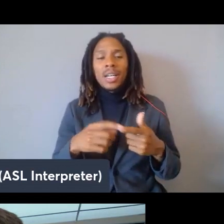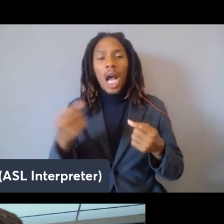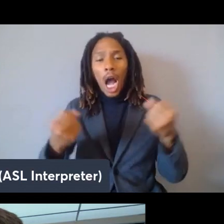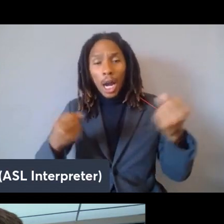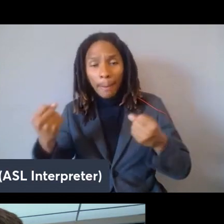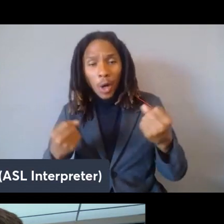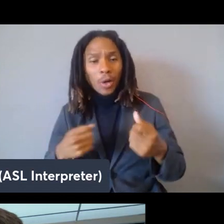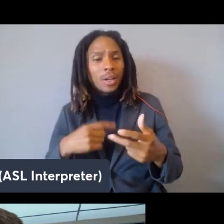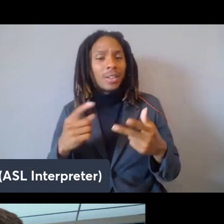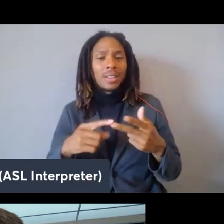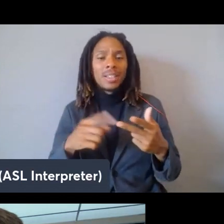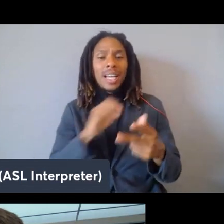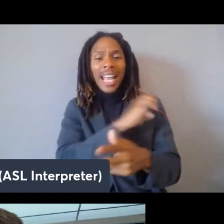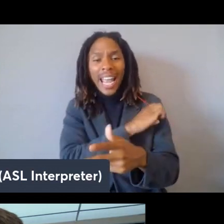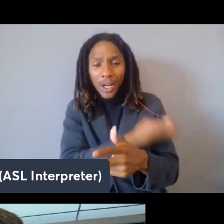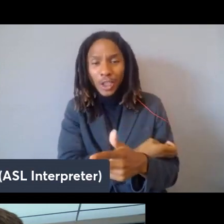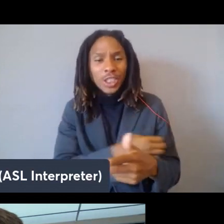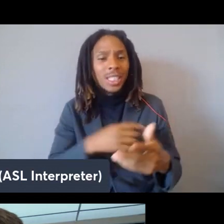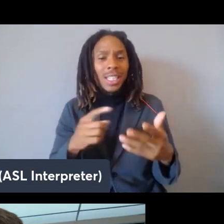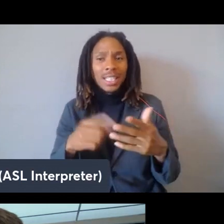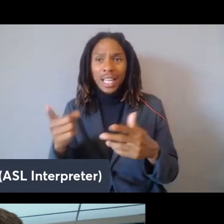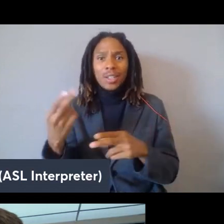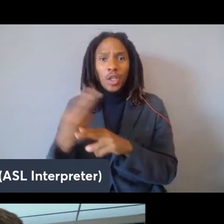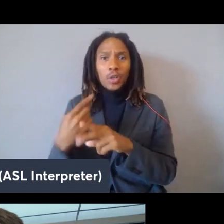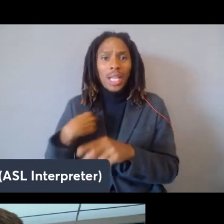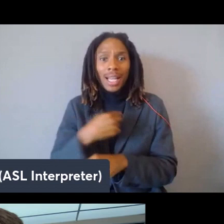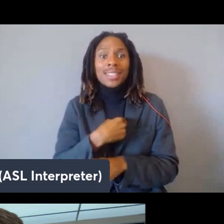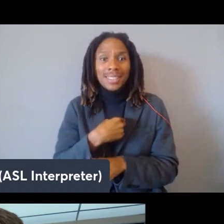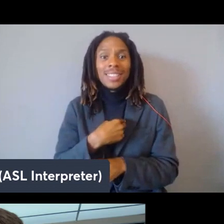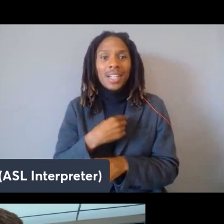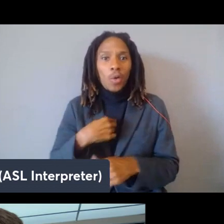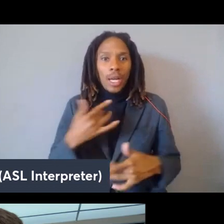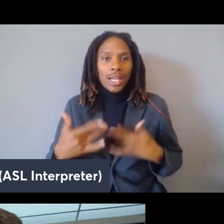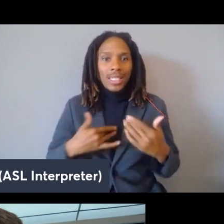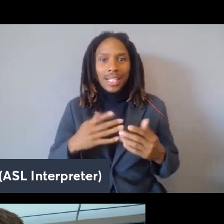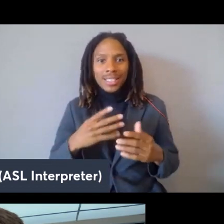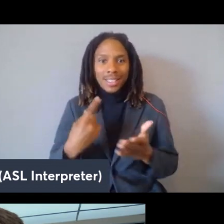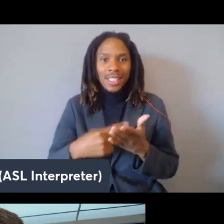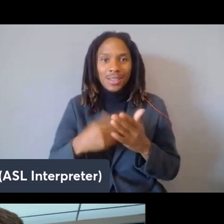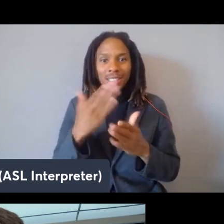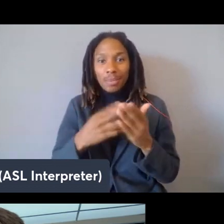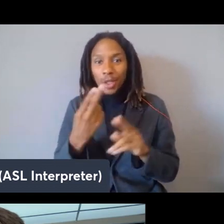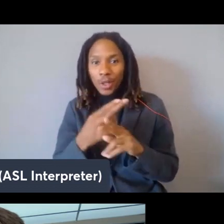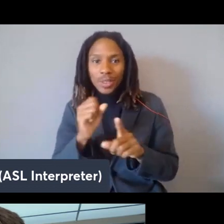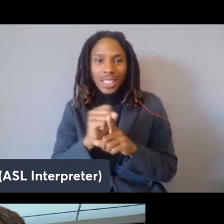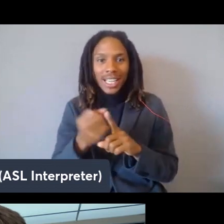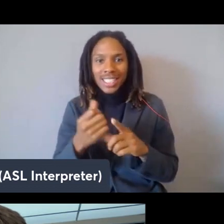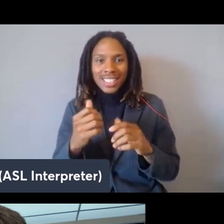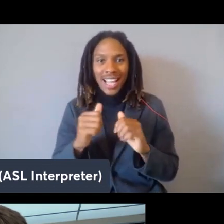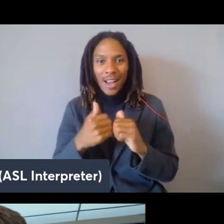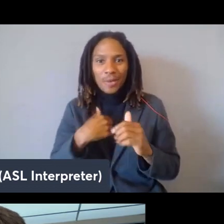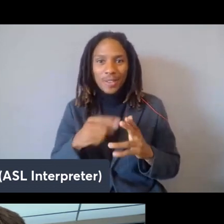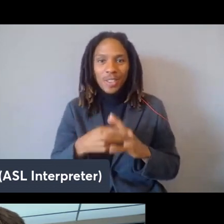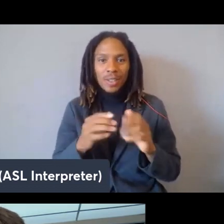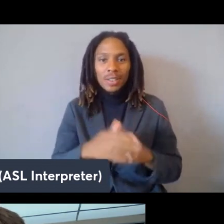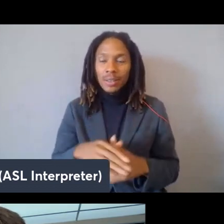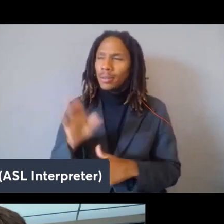The energy sector are using our products. Really excited to talk about some of the use cases and how we started with StackSets. Yeah, so you mentioned use cases, right?